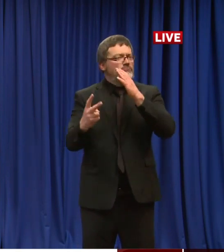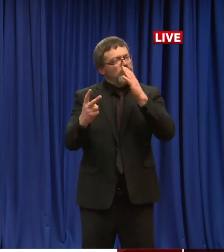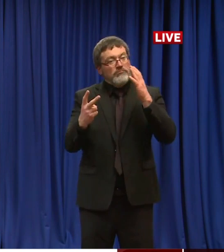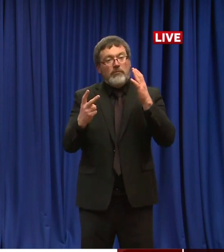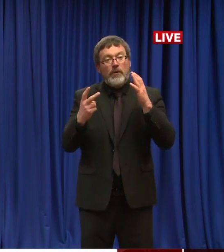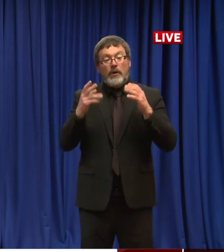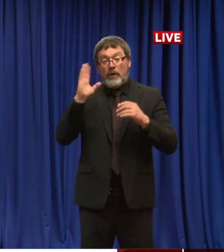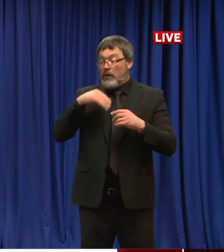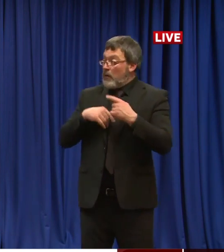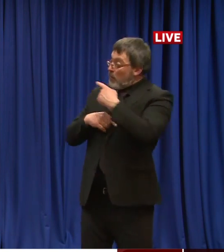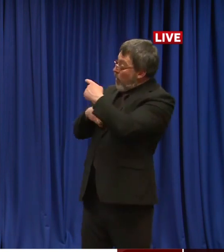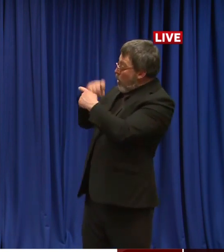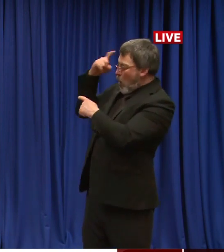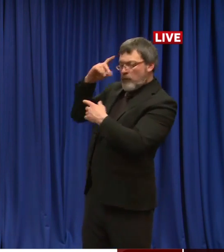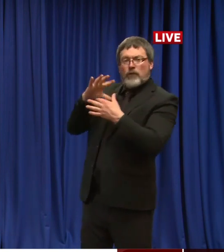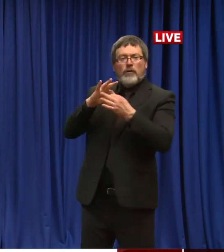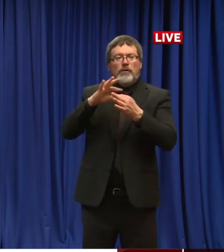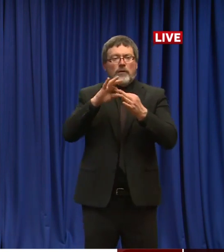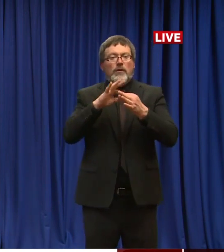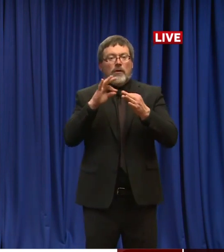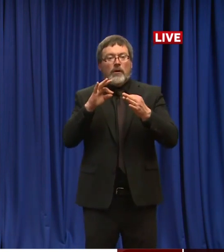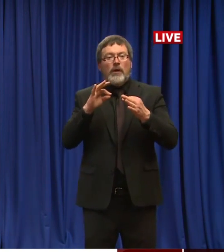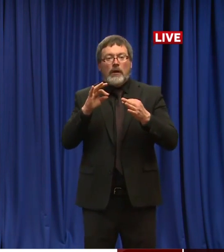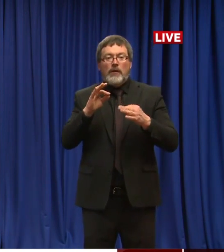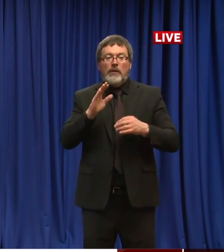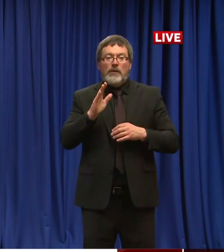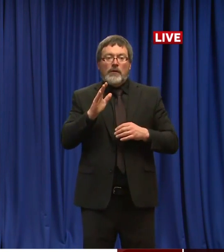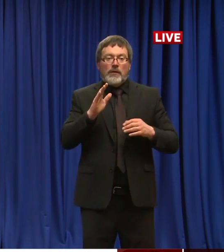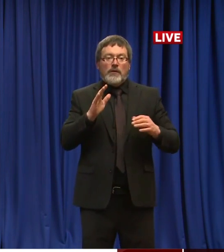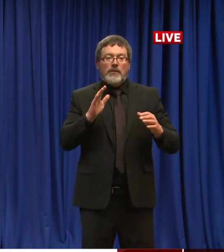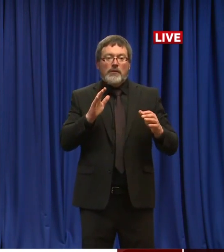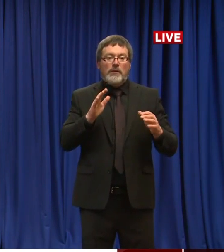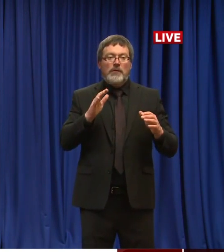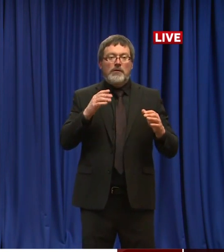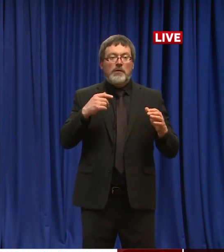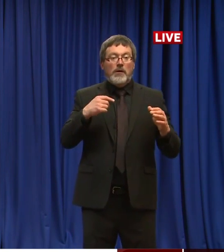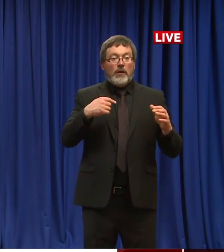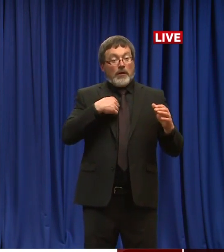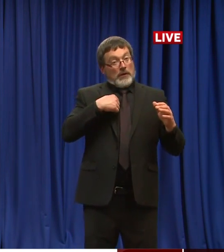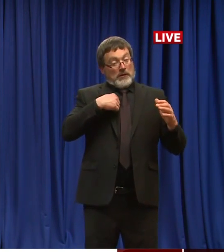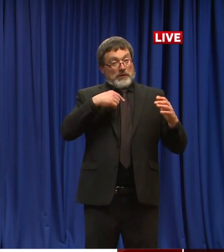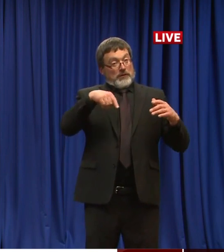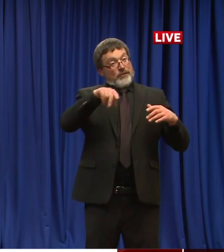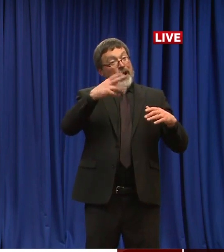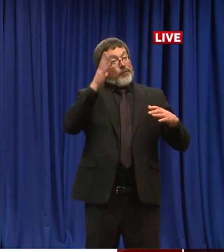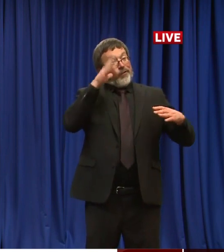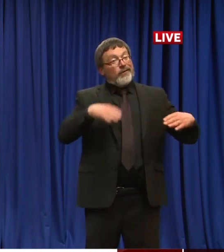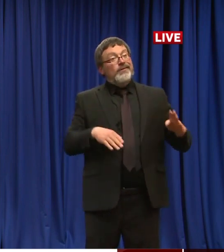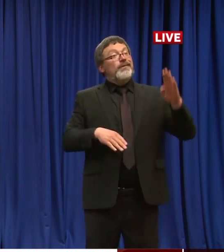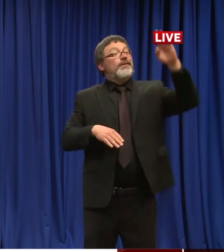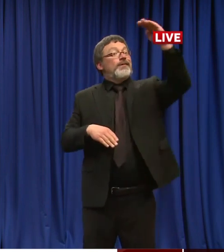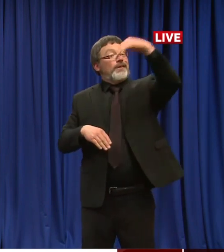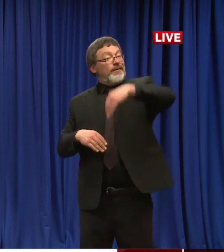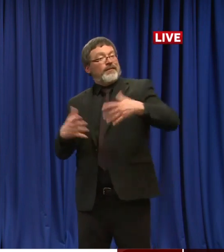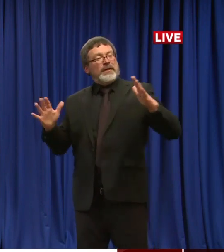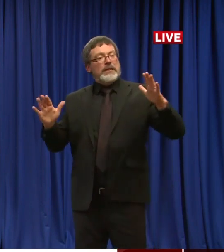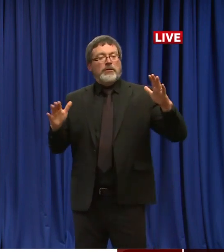TO SAY AND FOR THAT MATTER WHAT GOVERNOR’S NEW NEW MENTIONED IS PROBLEM IS LIKELY TRUE THAT IT’S UNLIKELY TO BE A BELL-SHAPED CURVE.